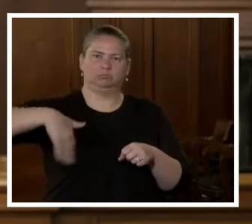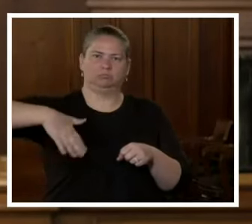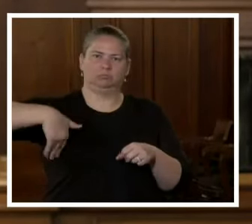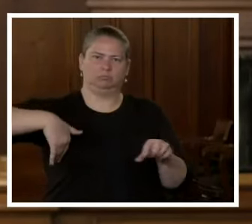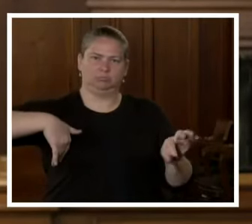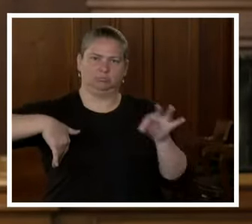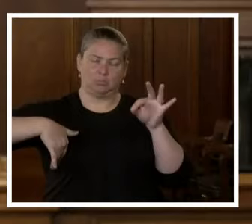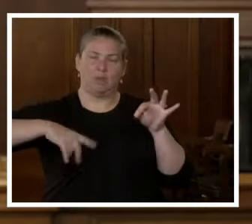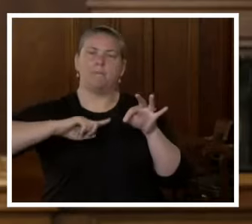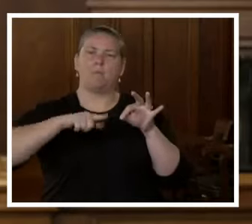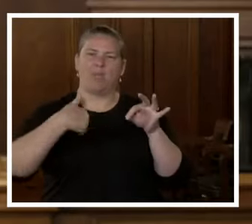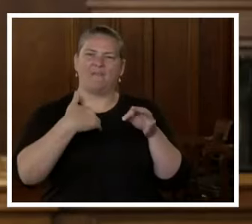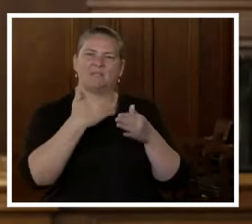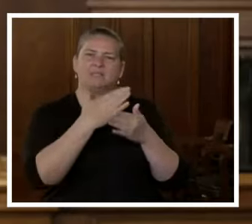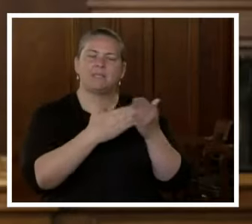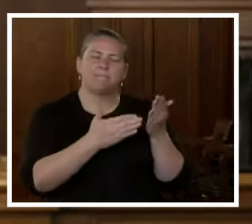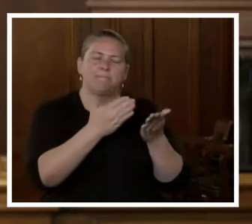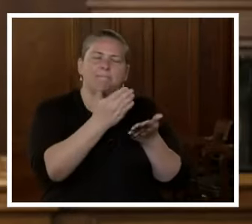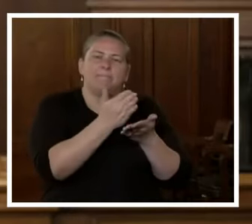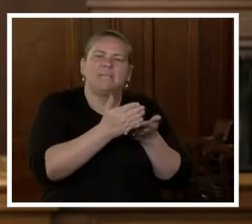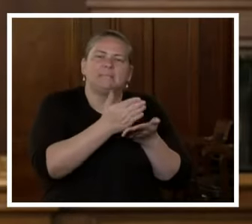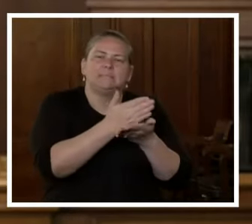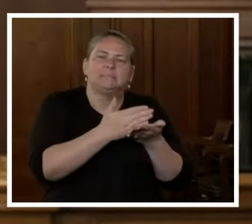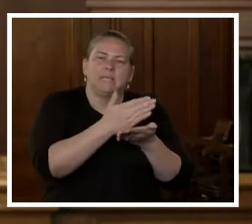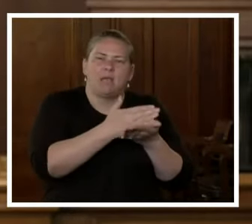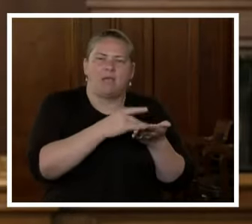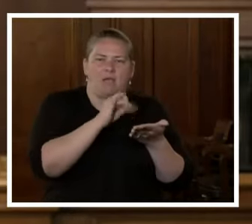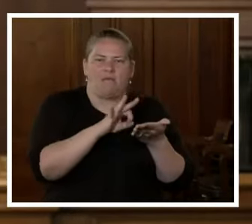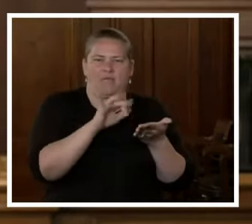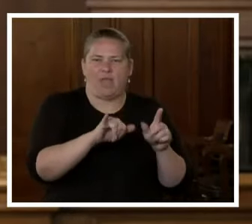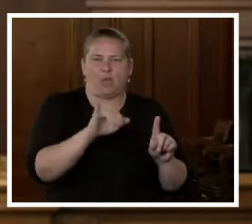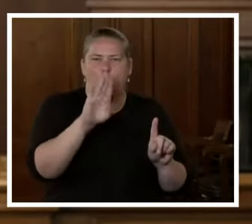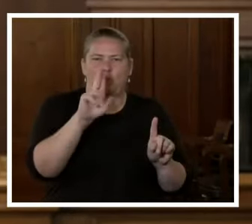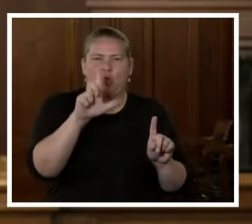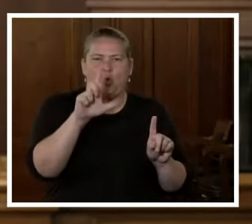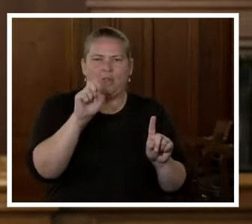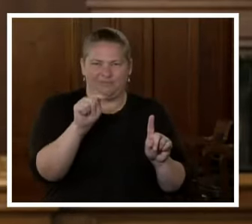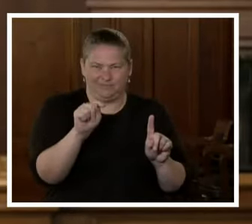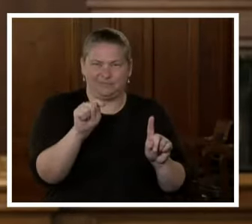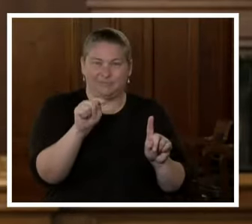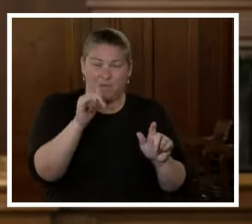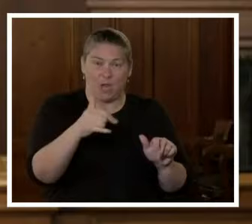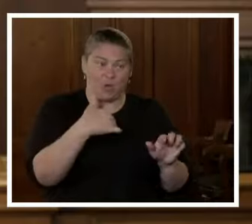POLLEN, TO SEE WHICH -- POSSIBLE, TO SEE WHICH AMMUNITION WENT WHERE. WE HAVE THE PHYSICAL EVIDENCE I